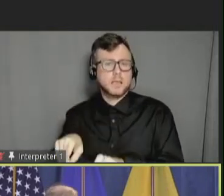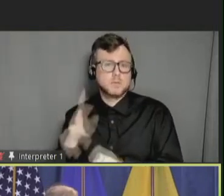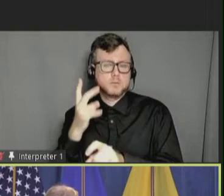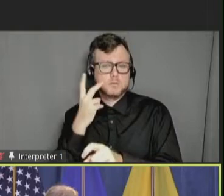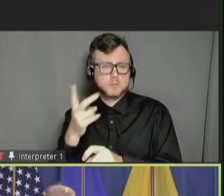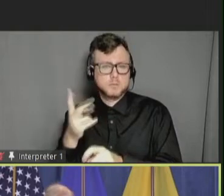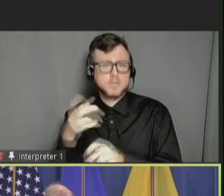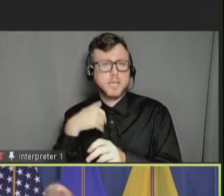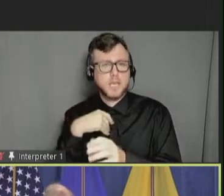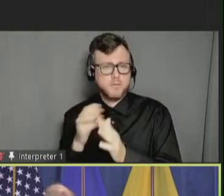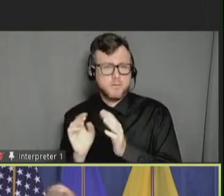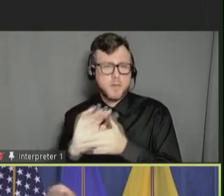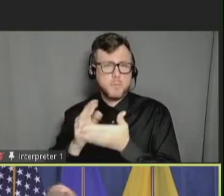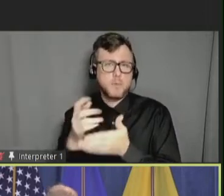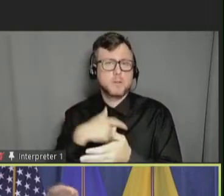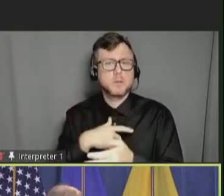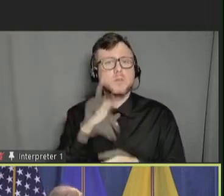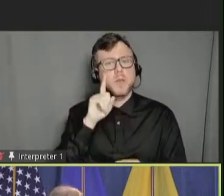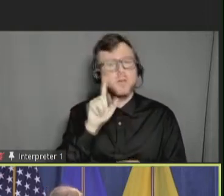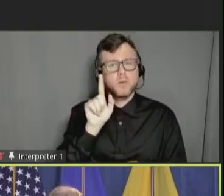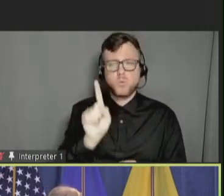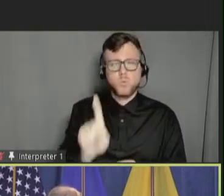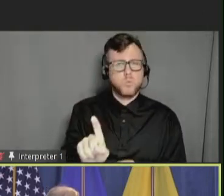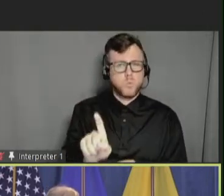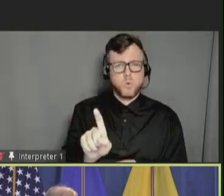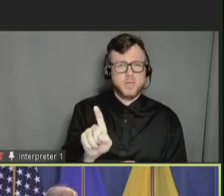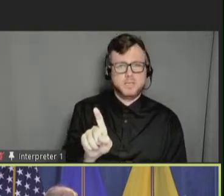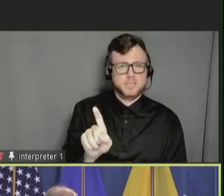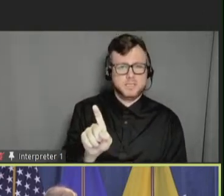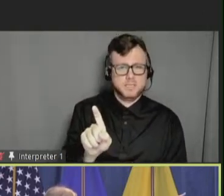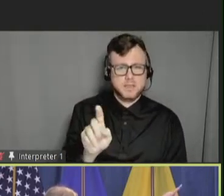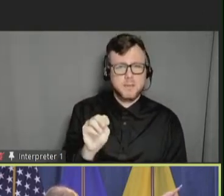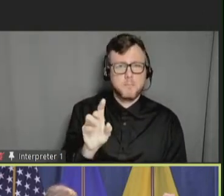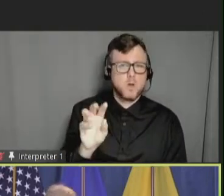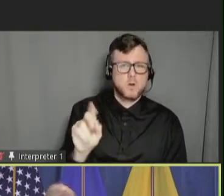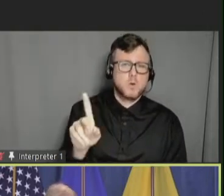we see about a 1 log decline, nothing impressive. And as you can see, we get a very